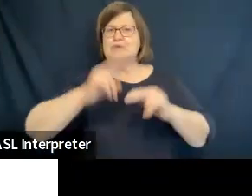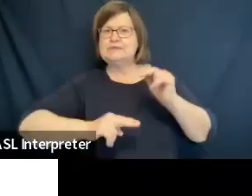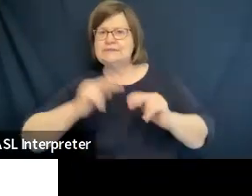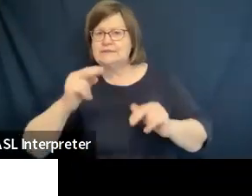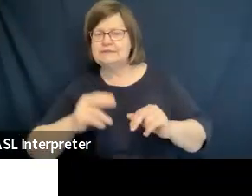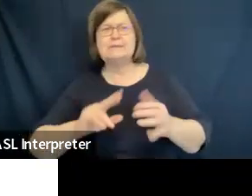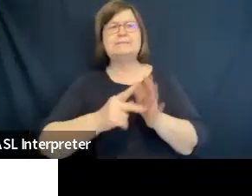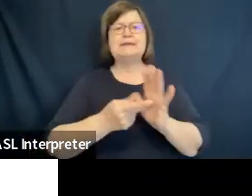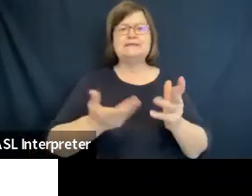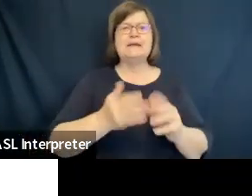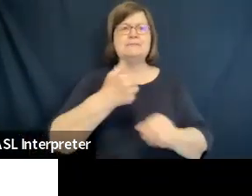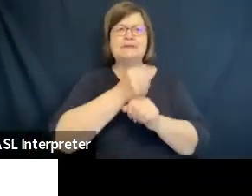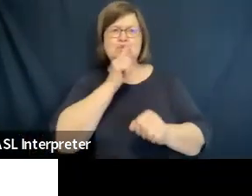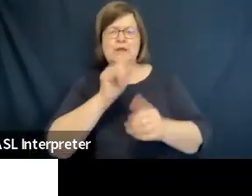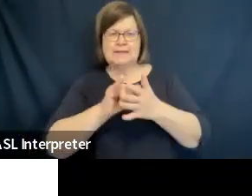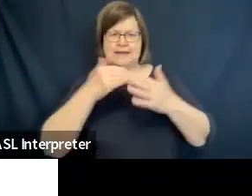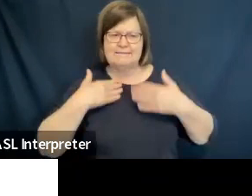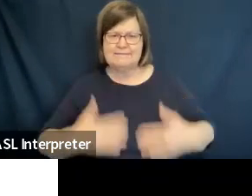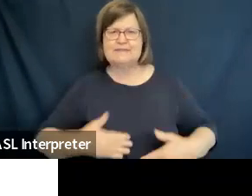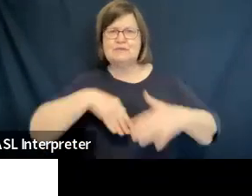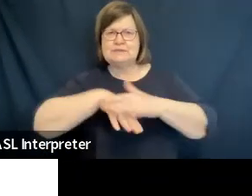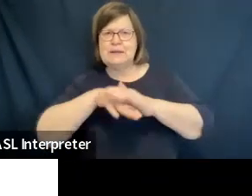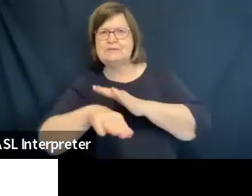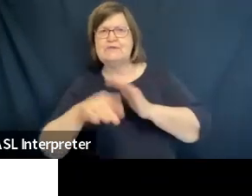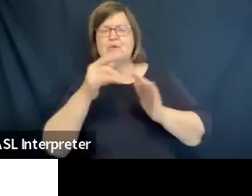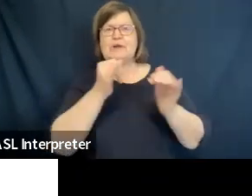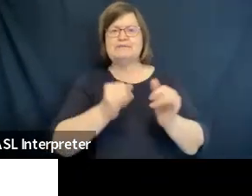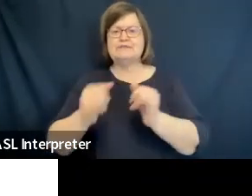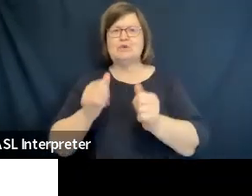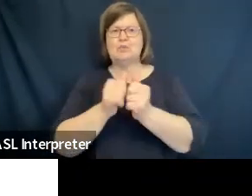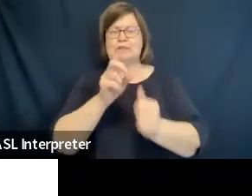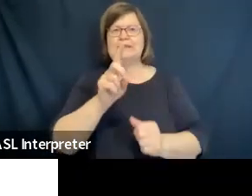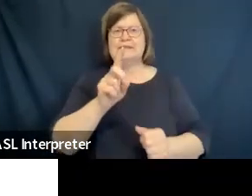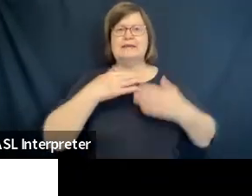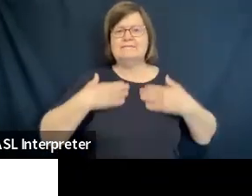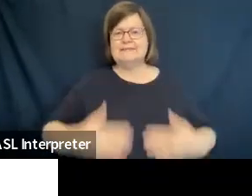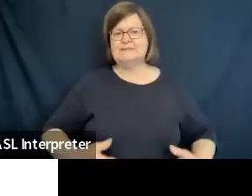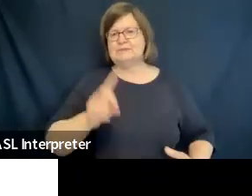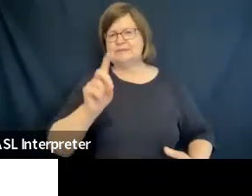which means insuring physical accessibility such as for individuals with physical disabilities.